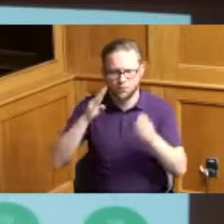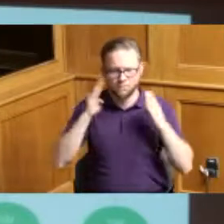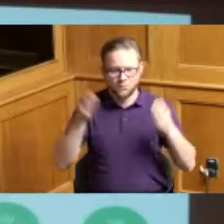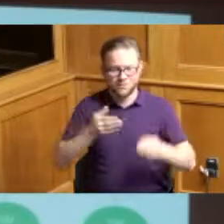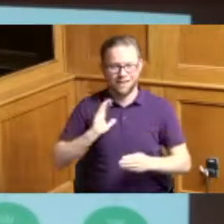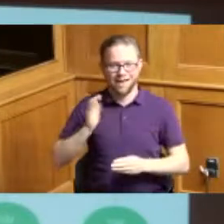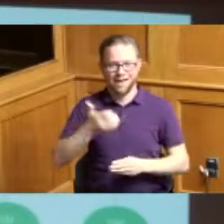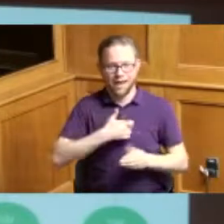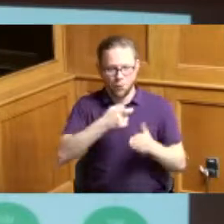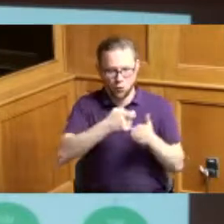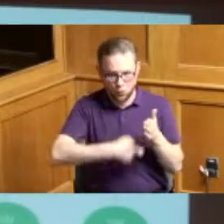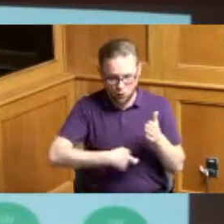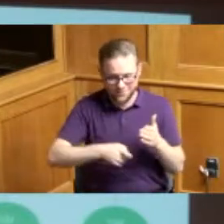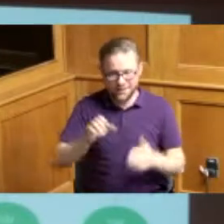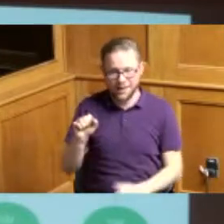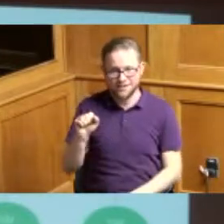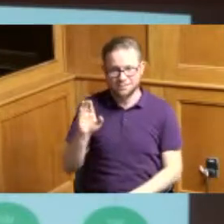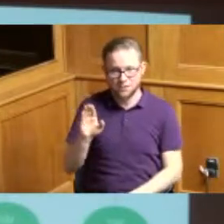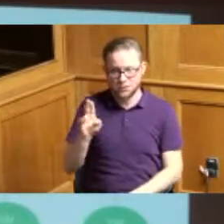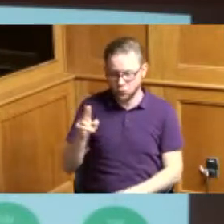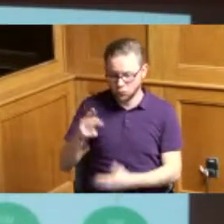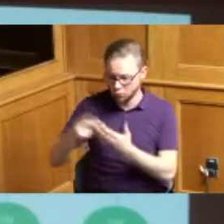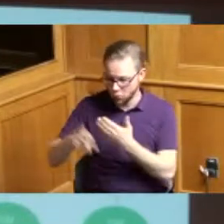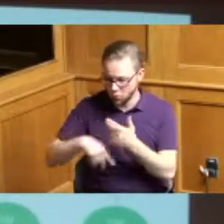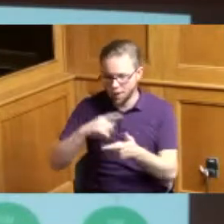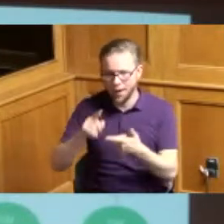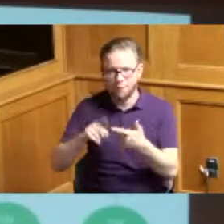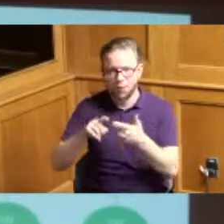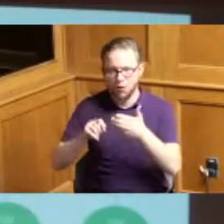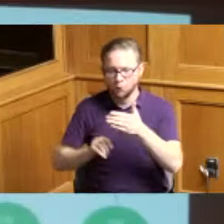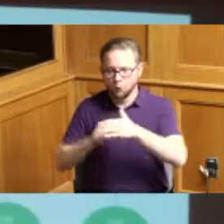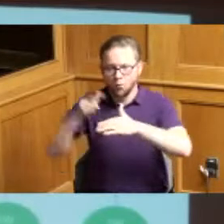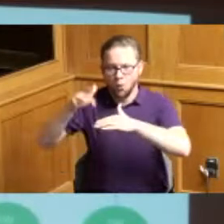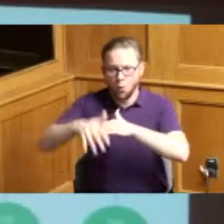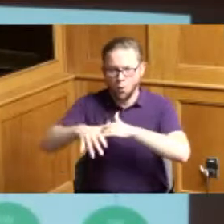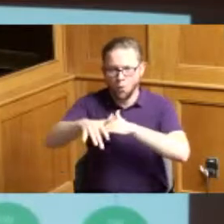management that we have wet weather facilities that we have those are wet weather related